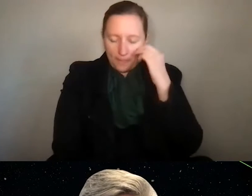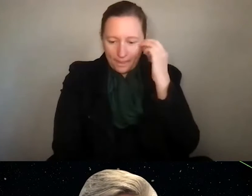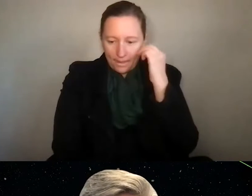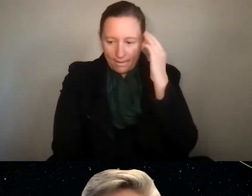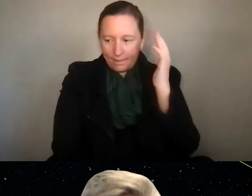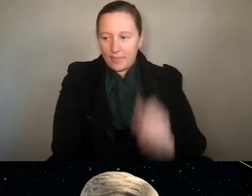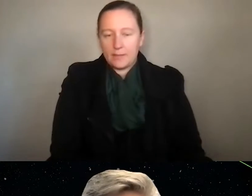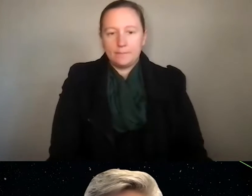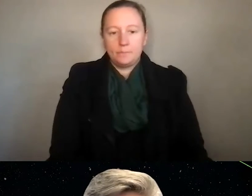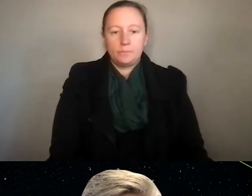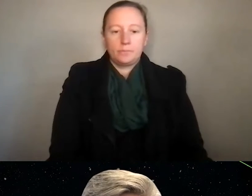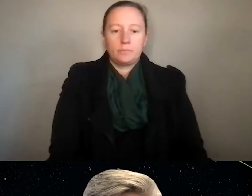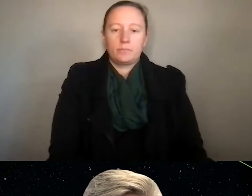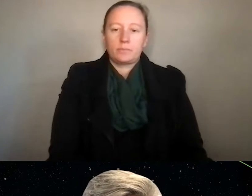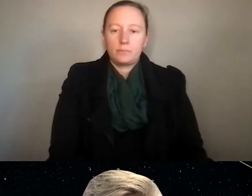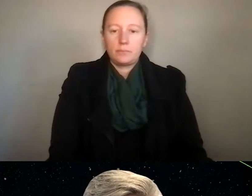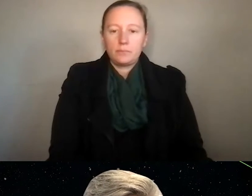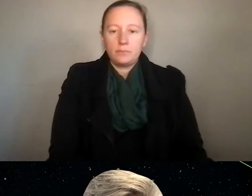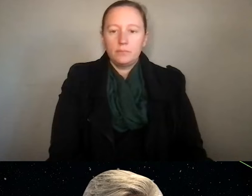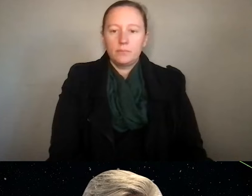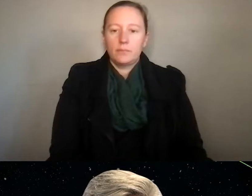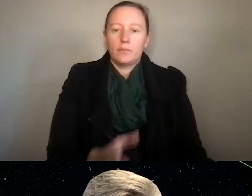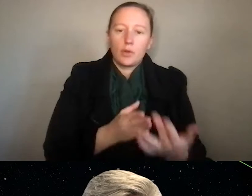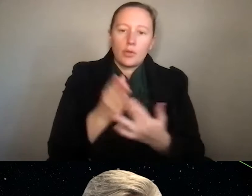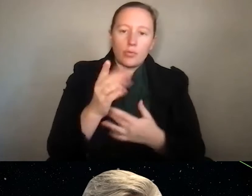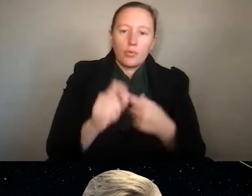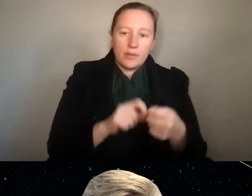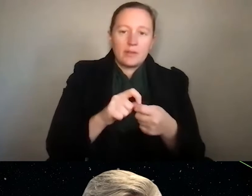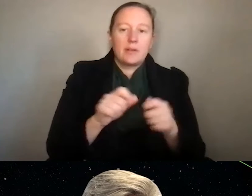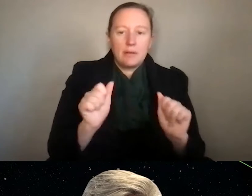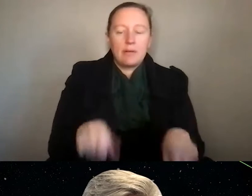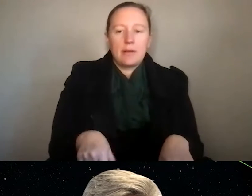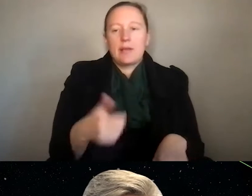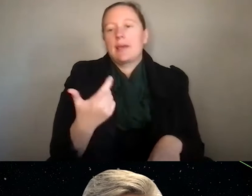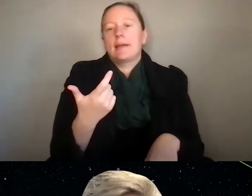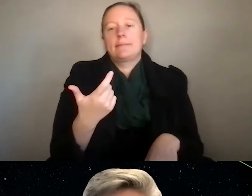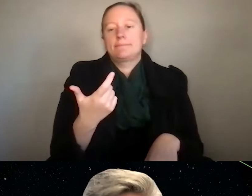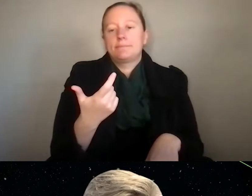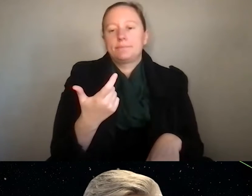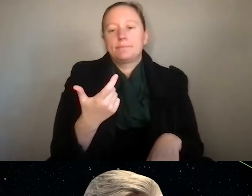once you go through the details you can go in and follow those that